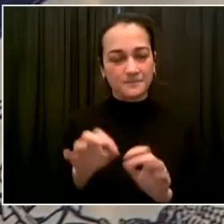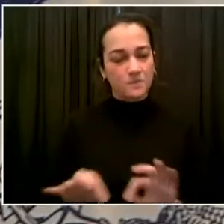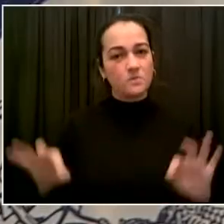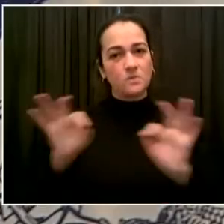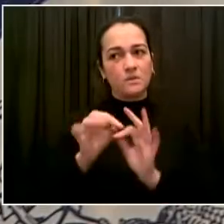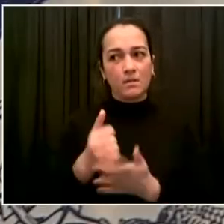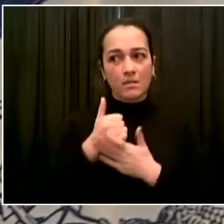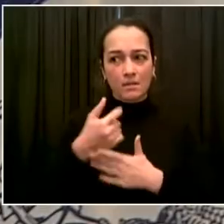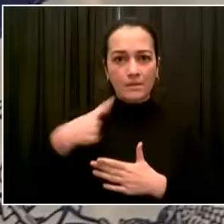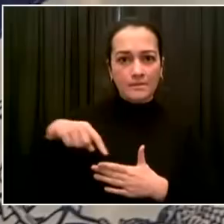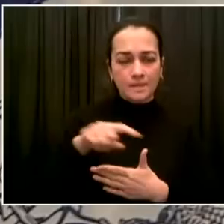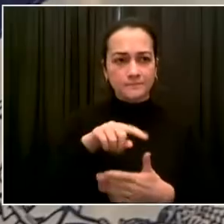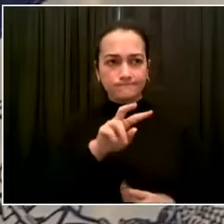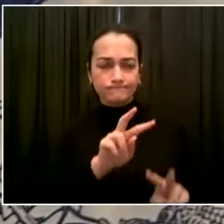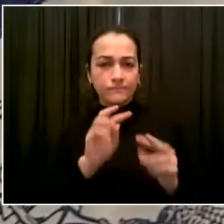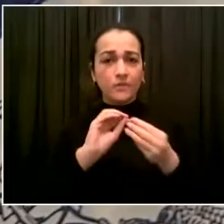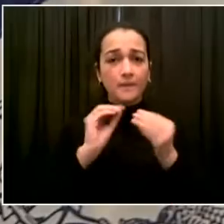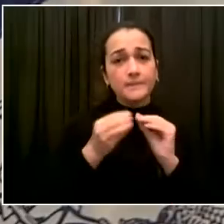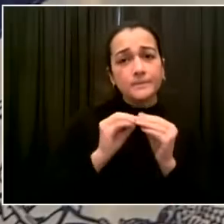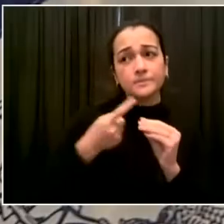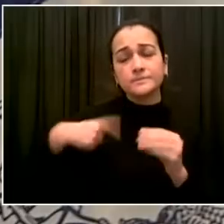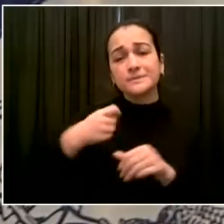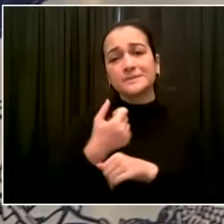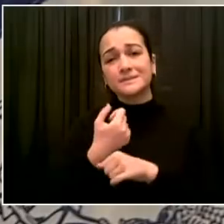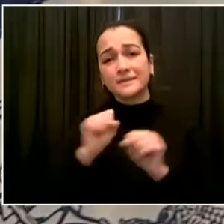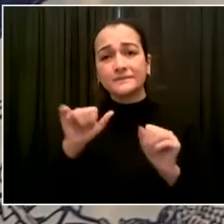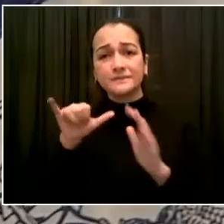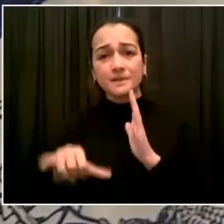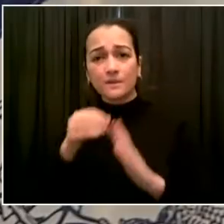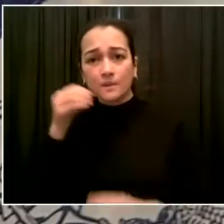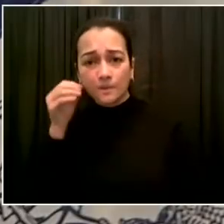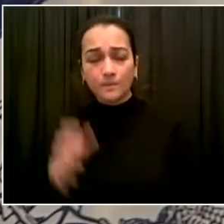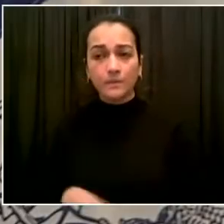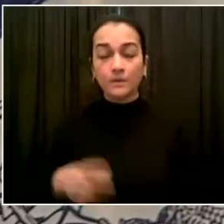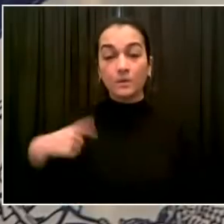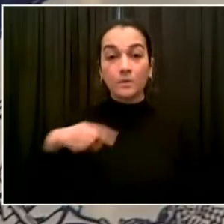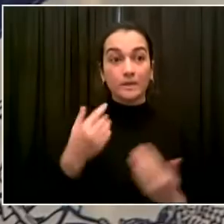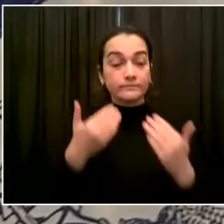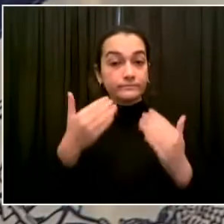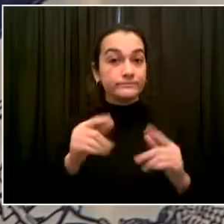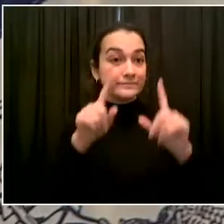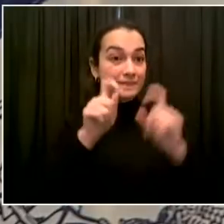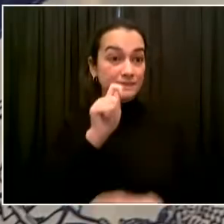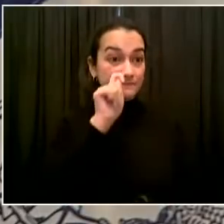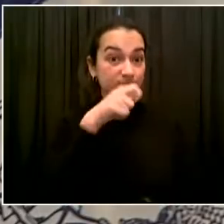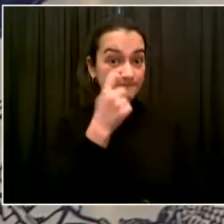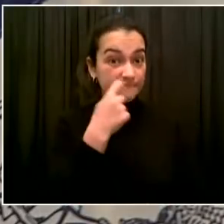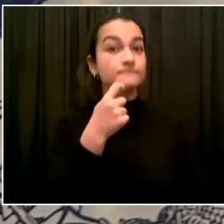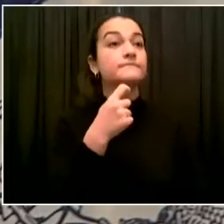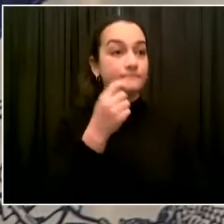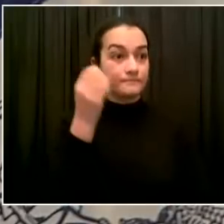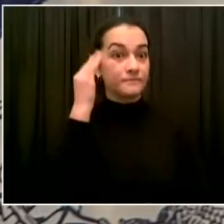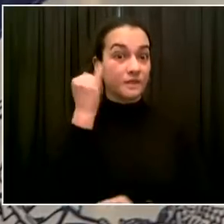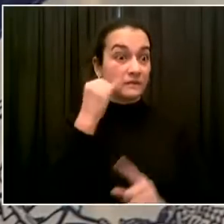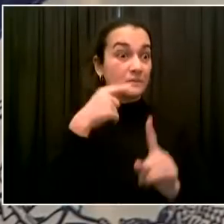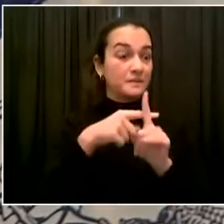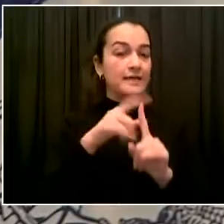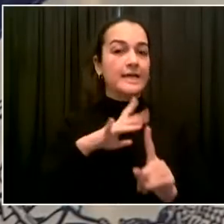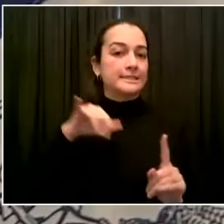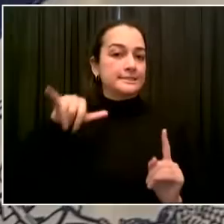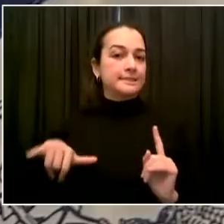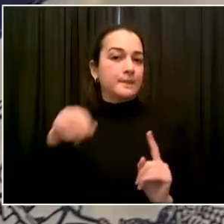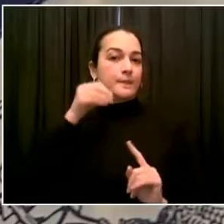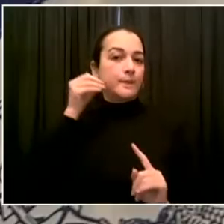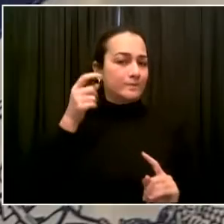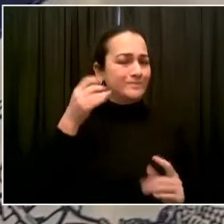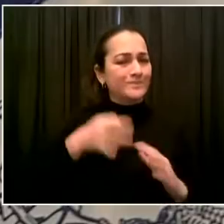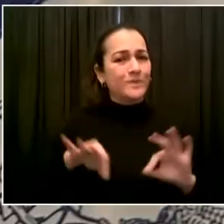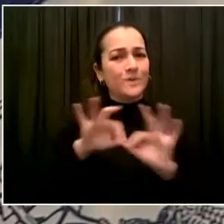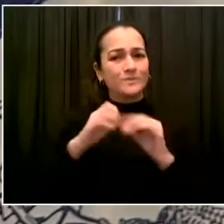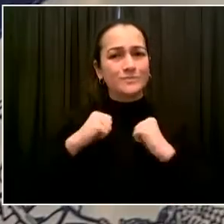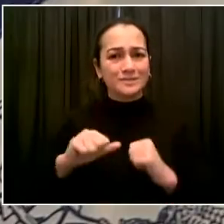PIECE WHICH IS